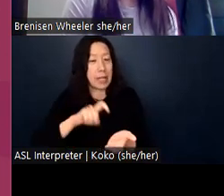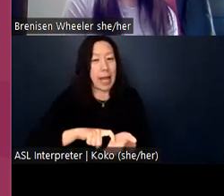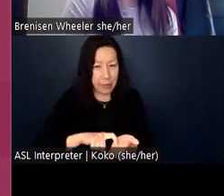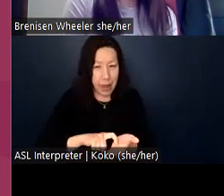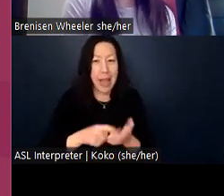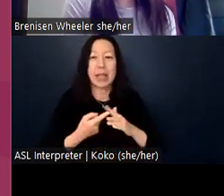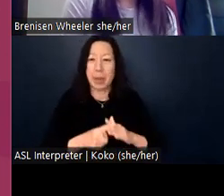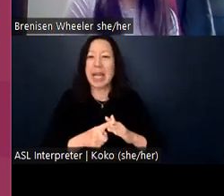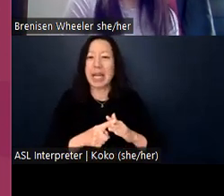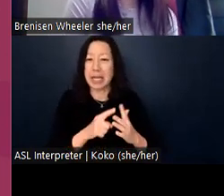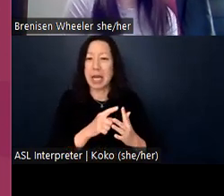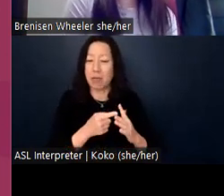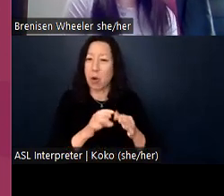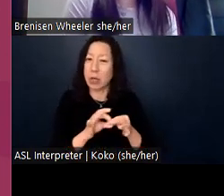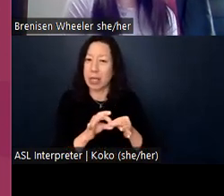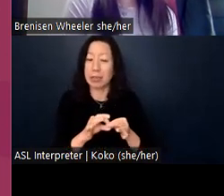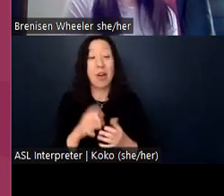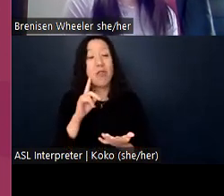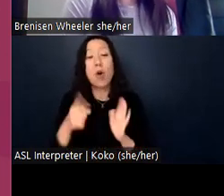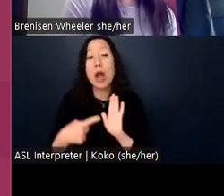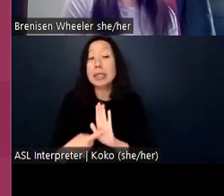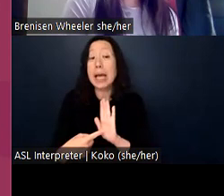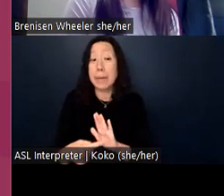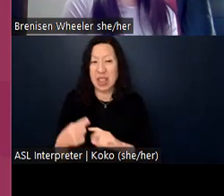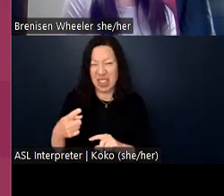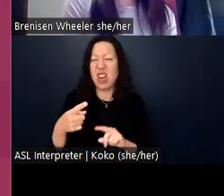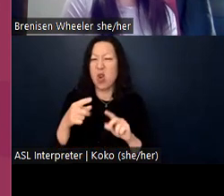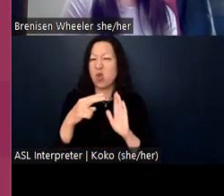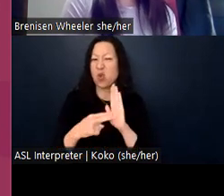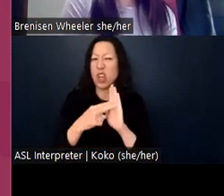12:26:29 It can sound like you know you're not really as smart as you think you are.